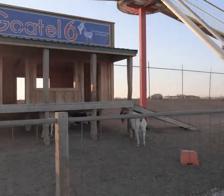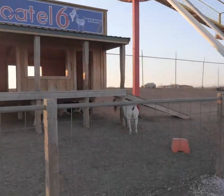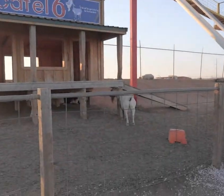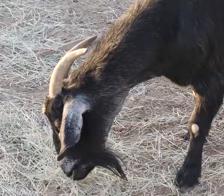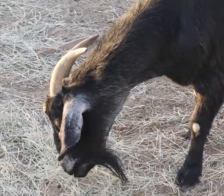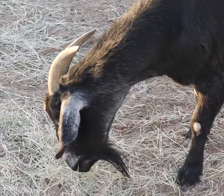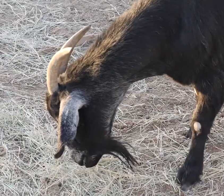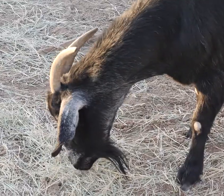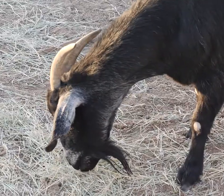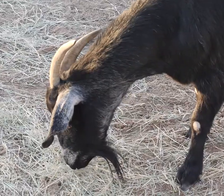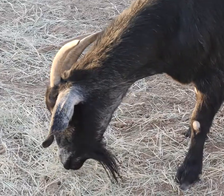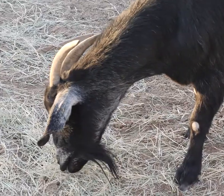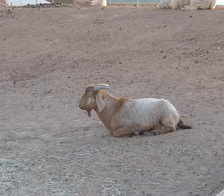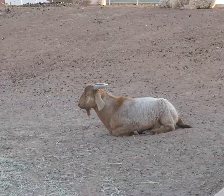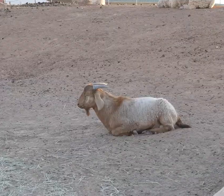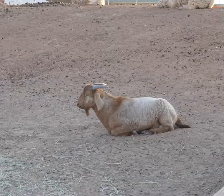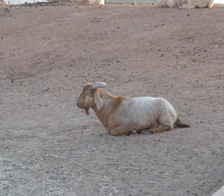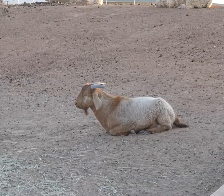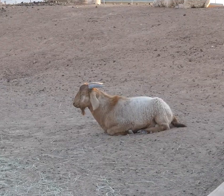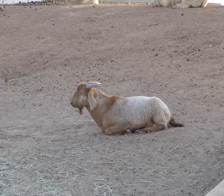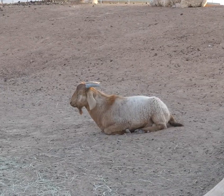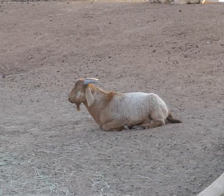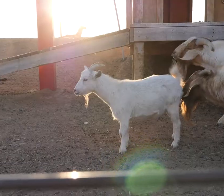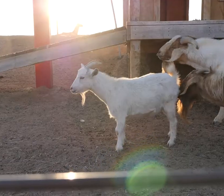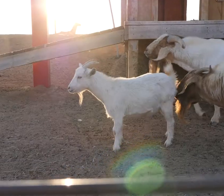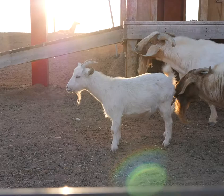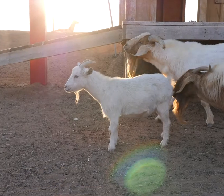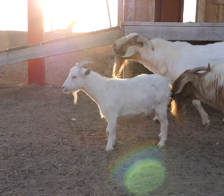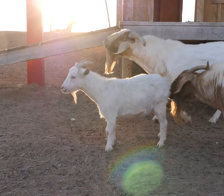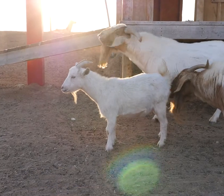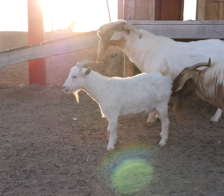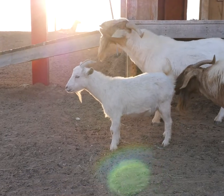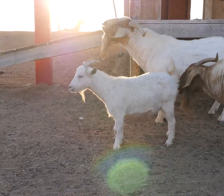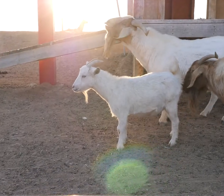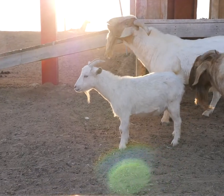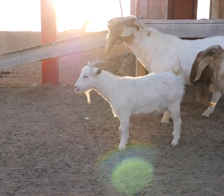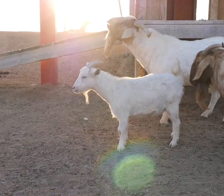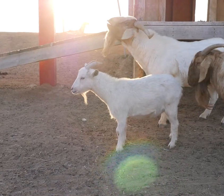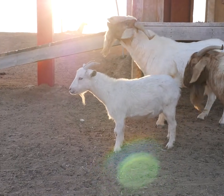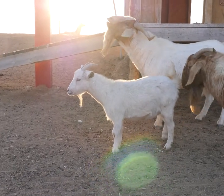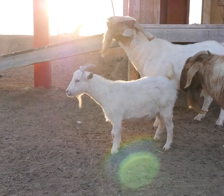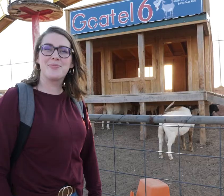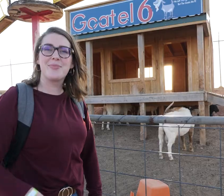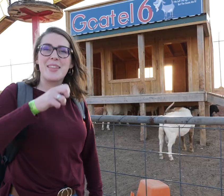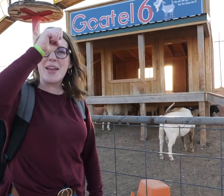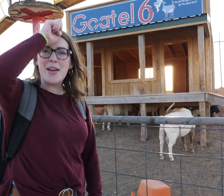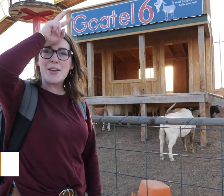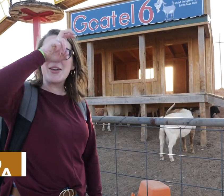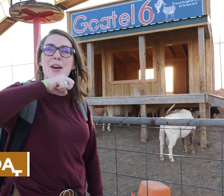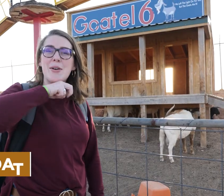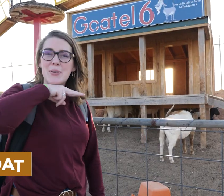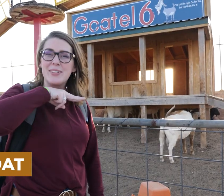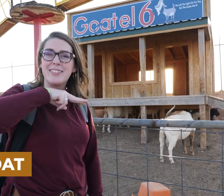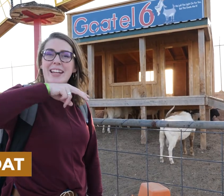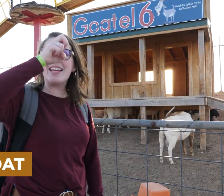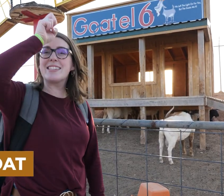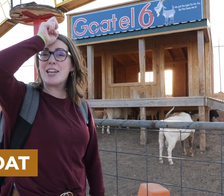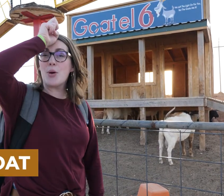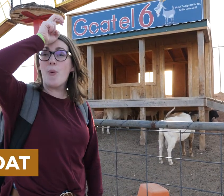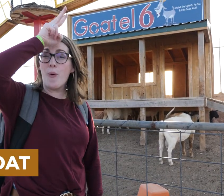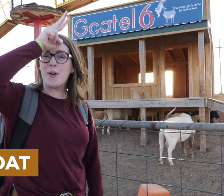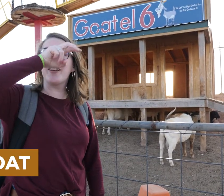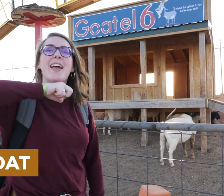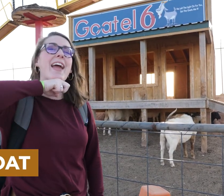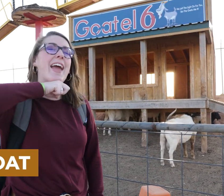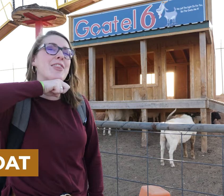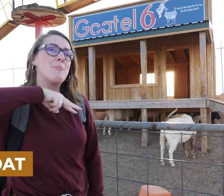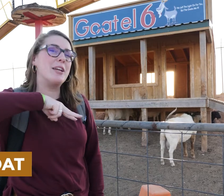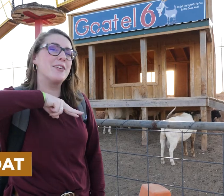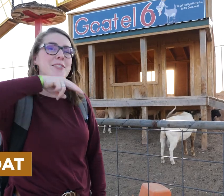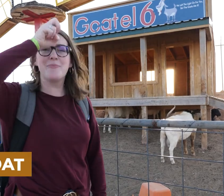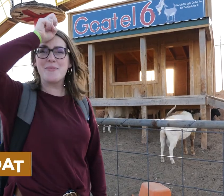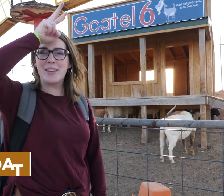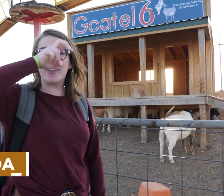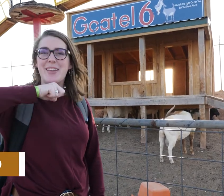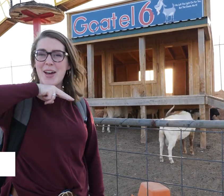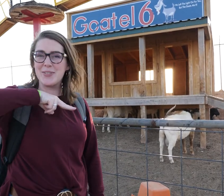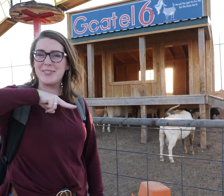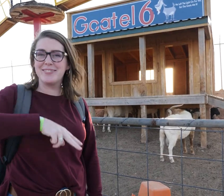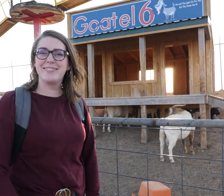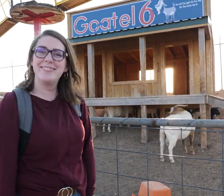GOAT It's like the horn and the beard.